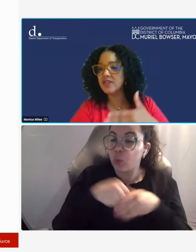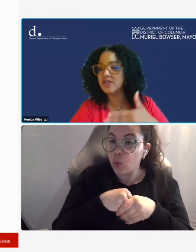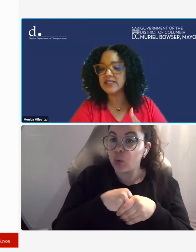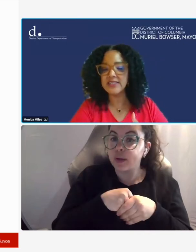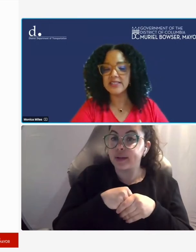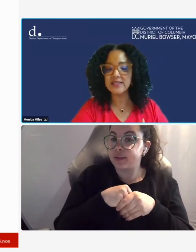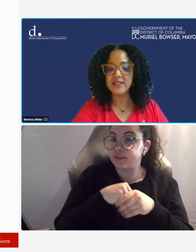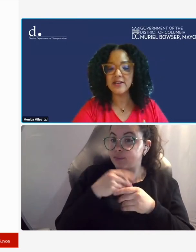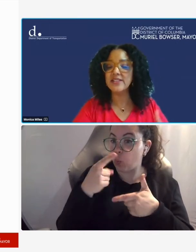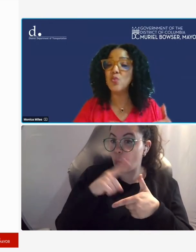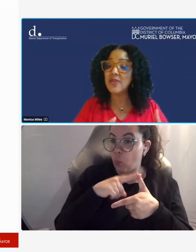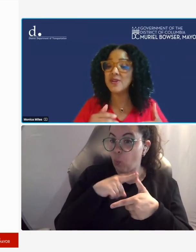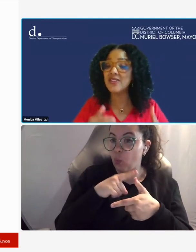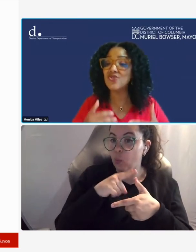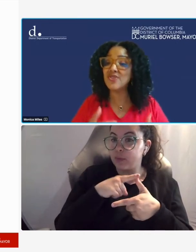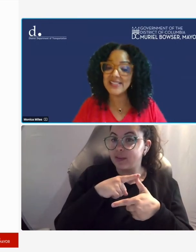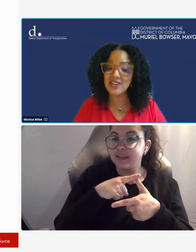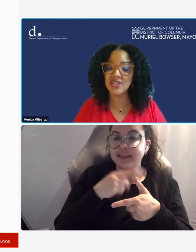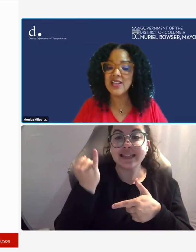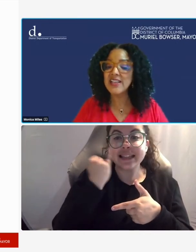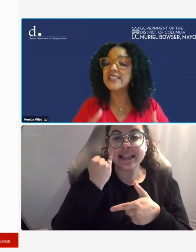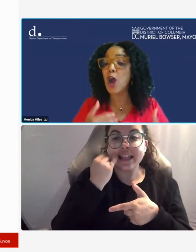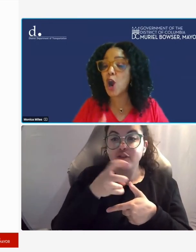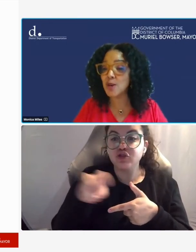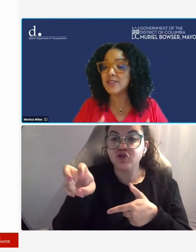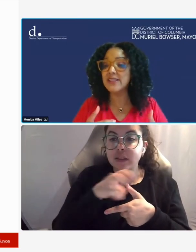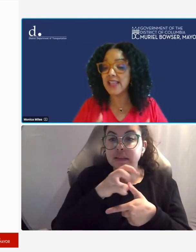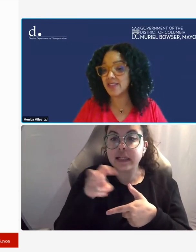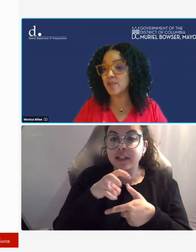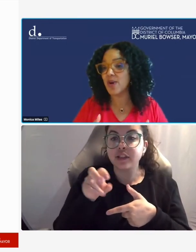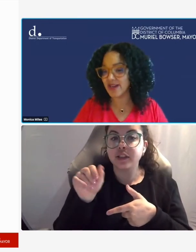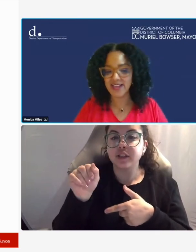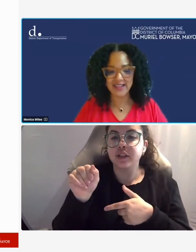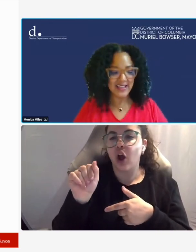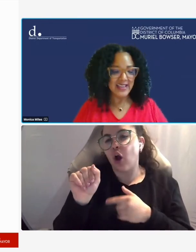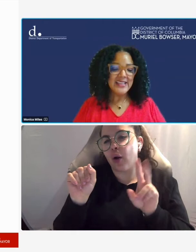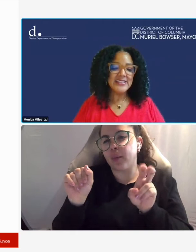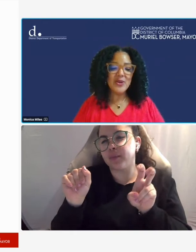that's listed under there is whether or not the transaction is an arms length bargaining so that